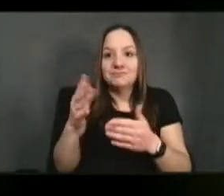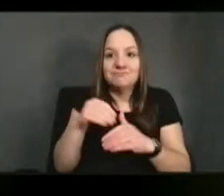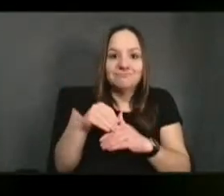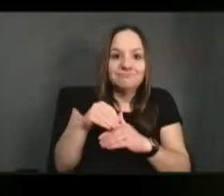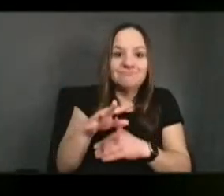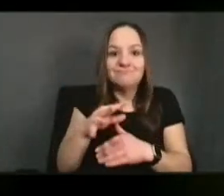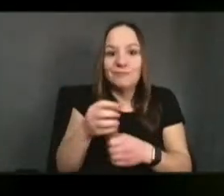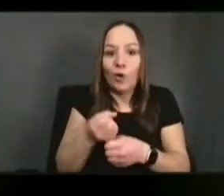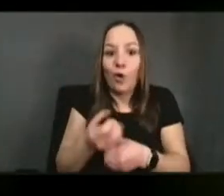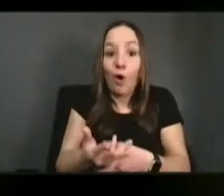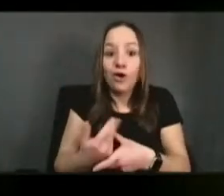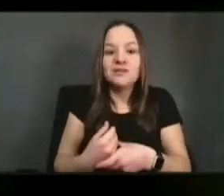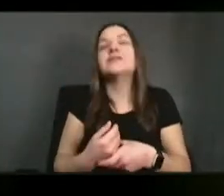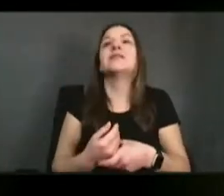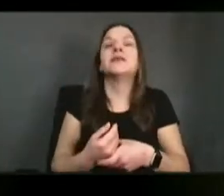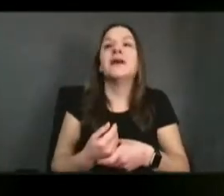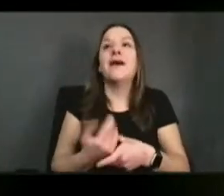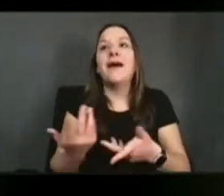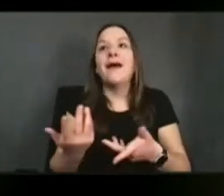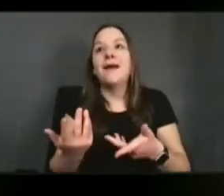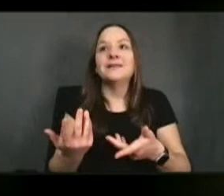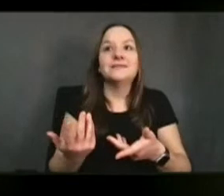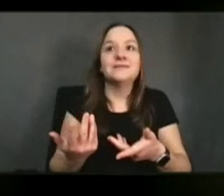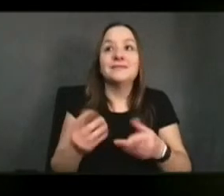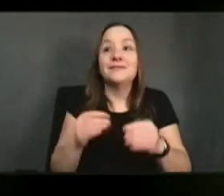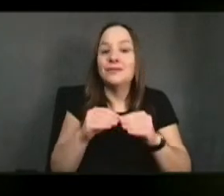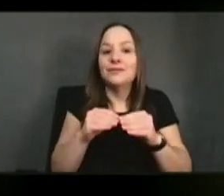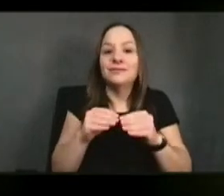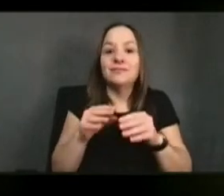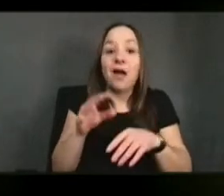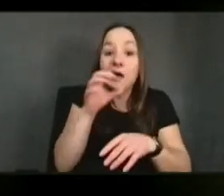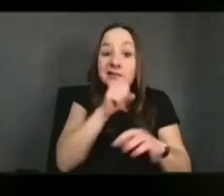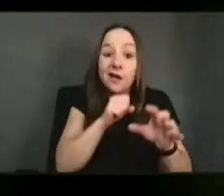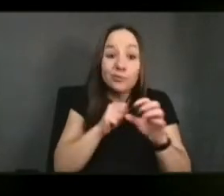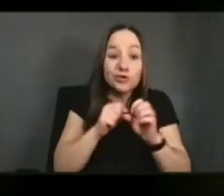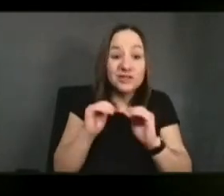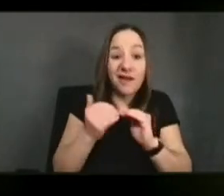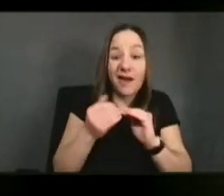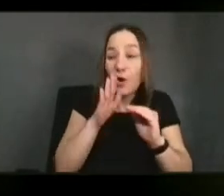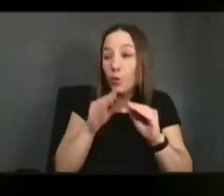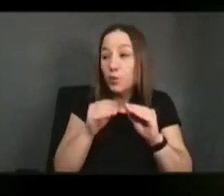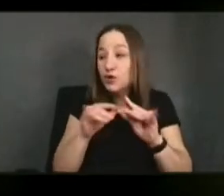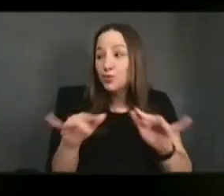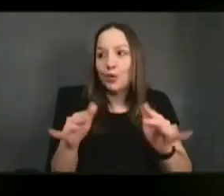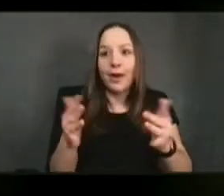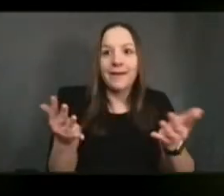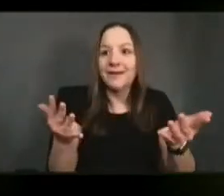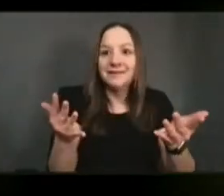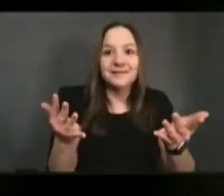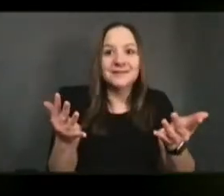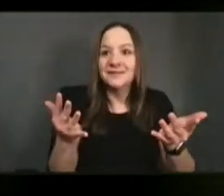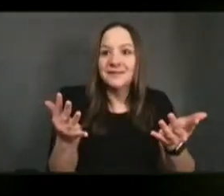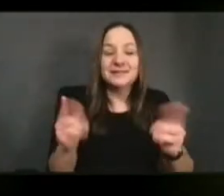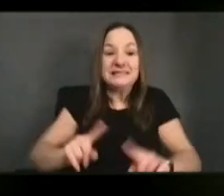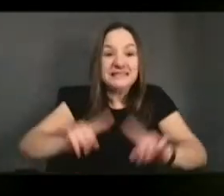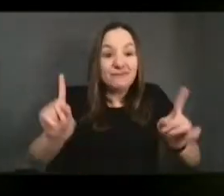friend. And I think the subsections about spread Just kind of went out the window